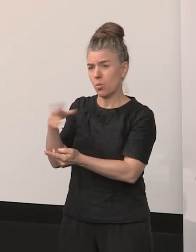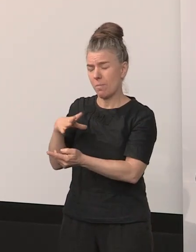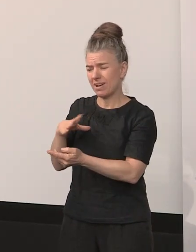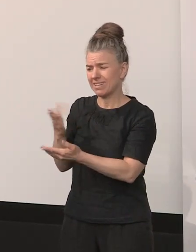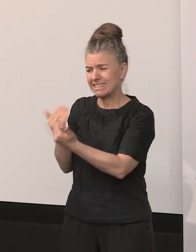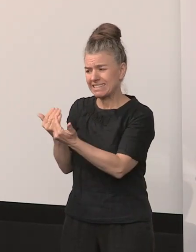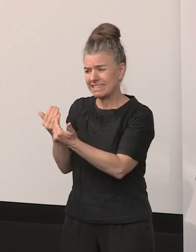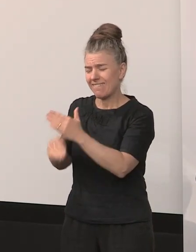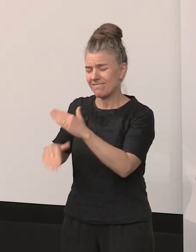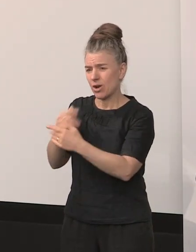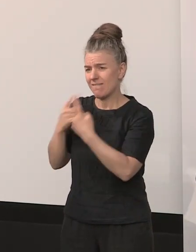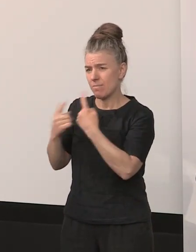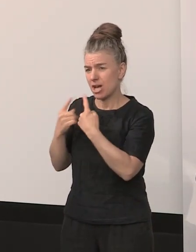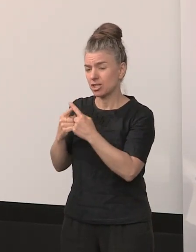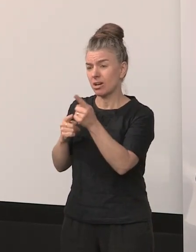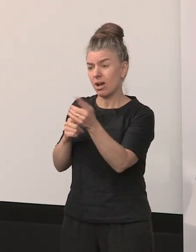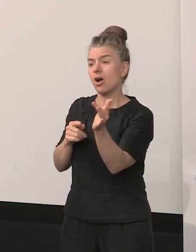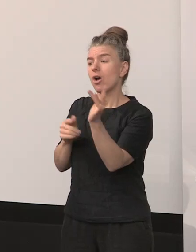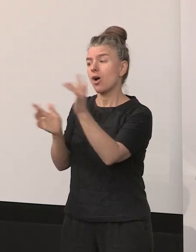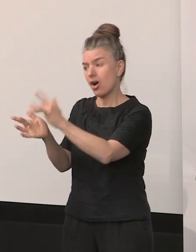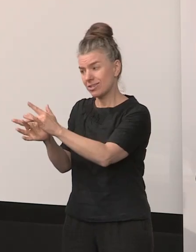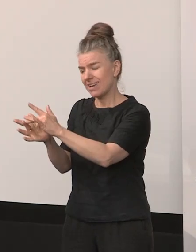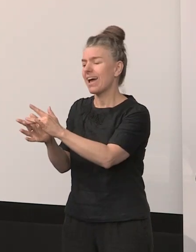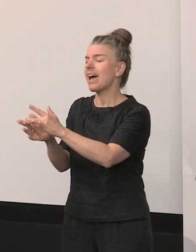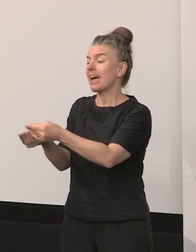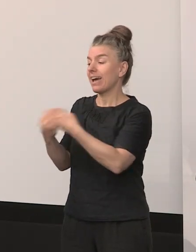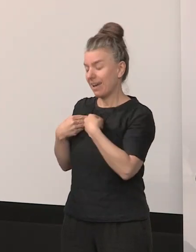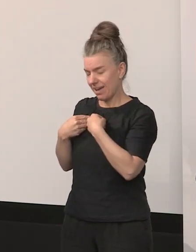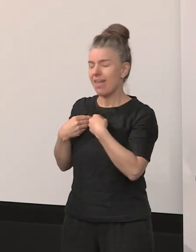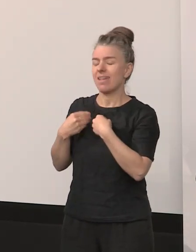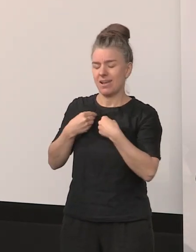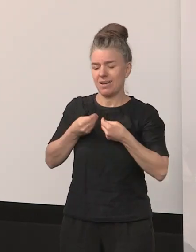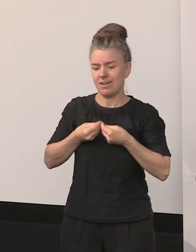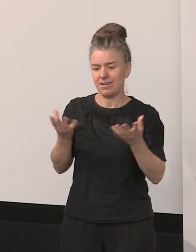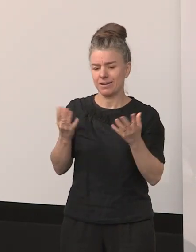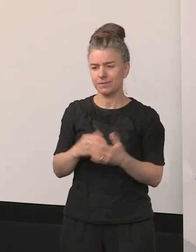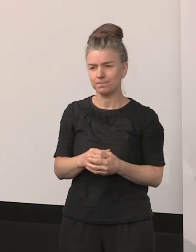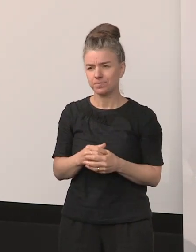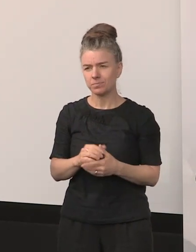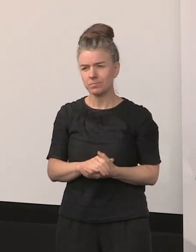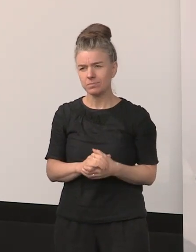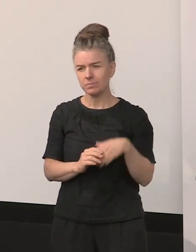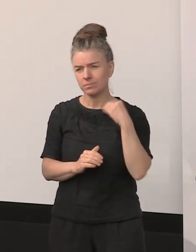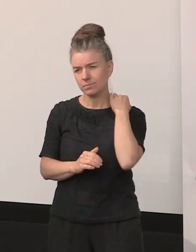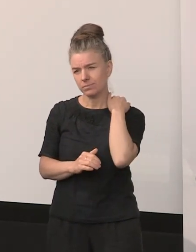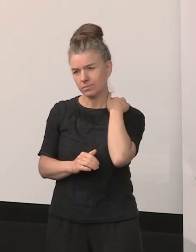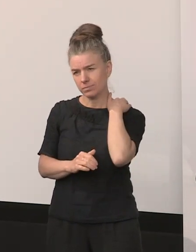Health and I asked her to have a follow-up conversation just to verify all the details, and that's what they did, and